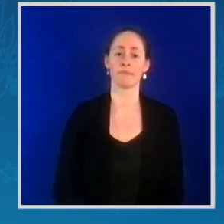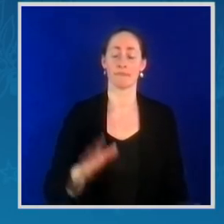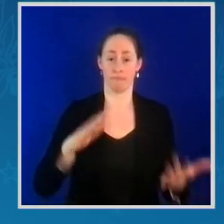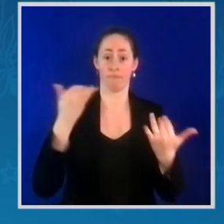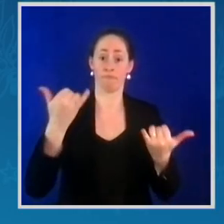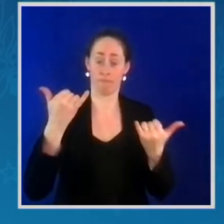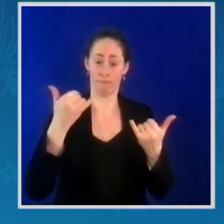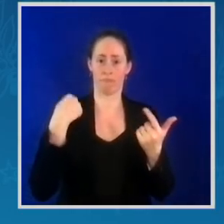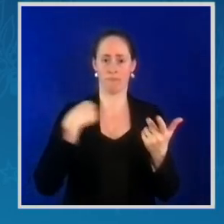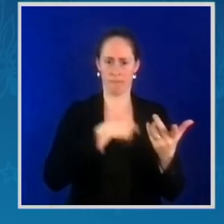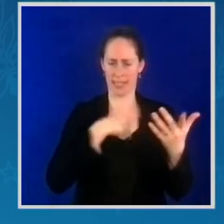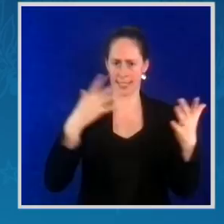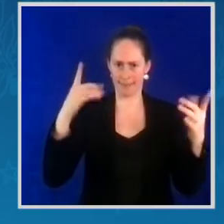to talk about exactly this issue.